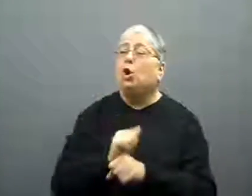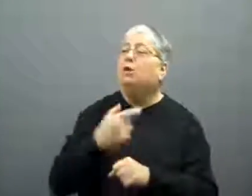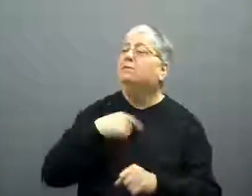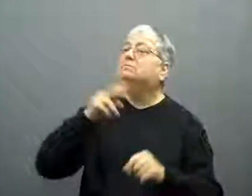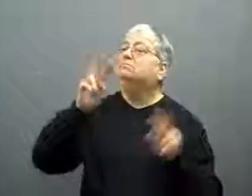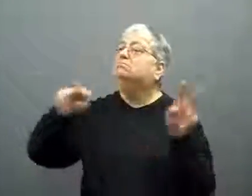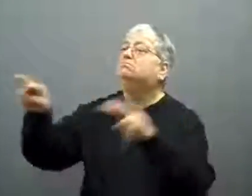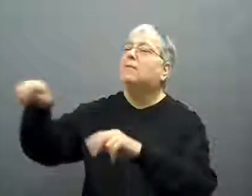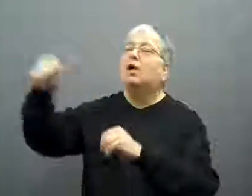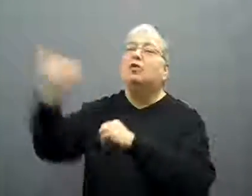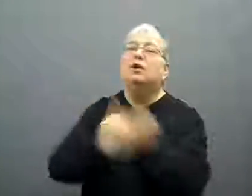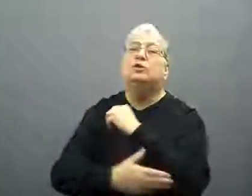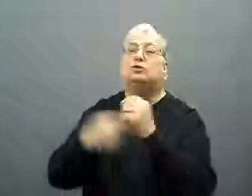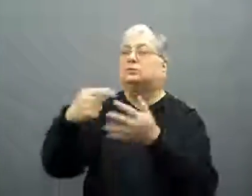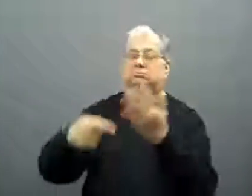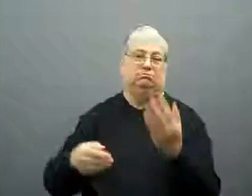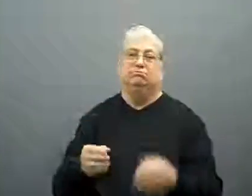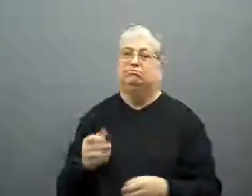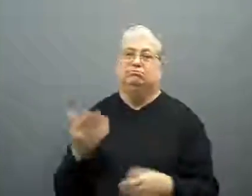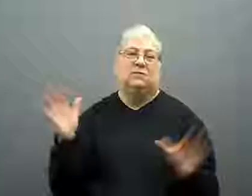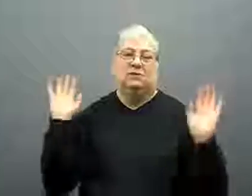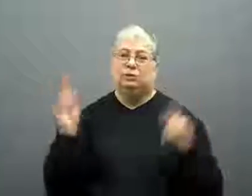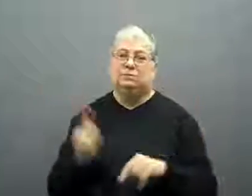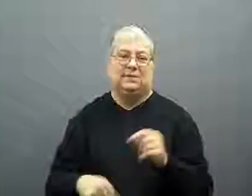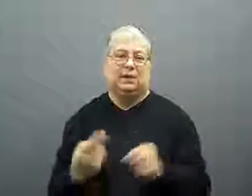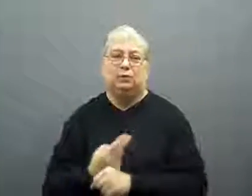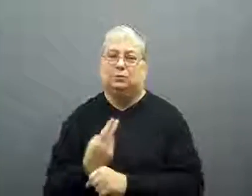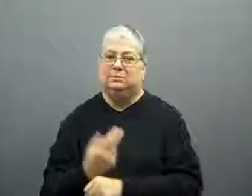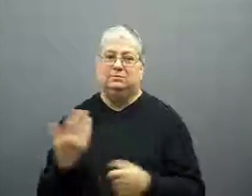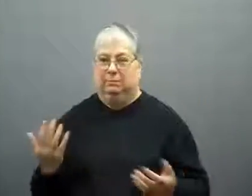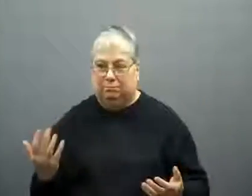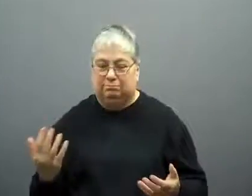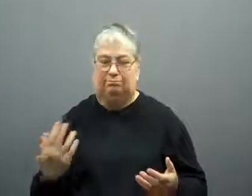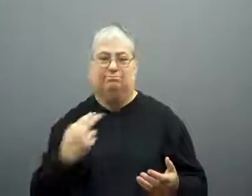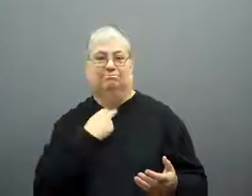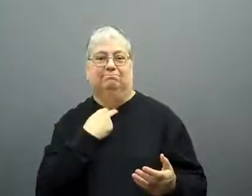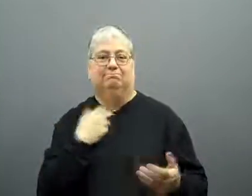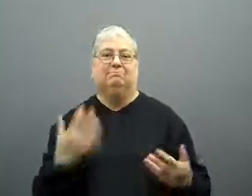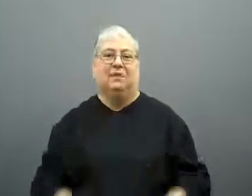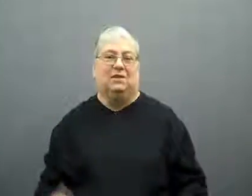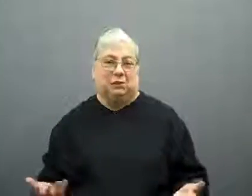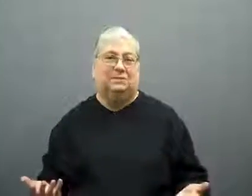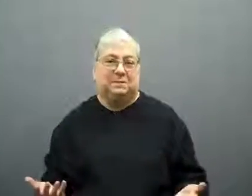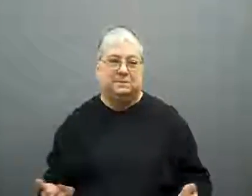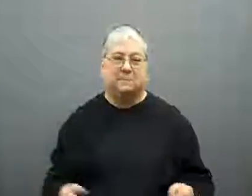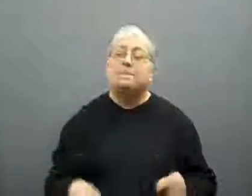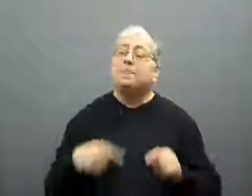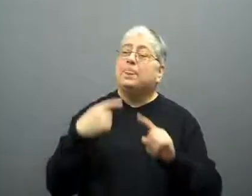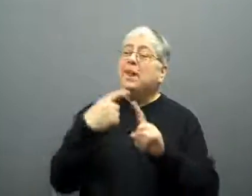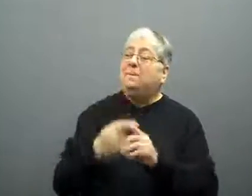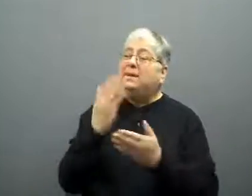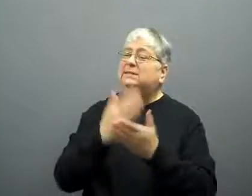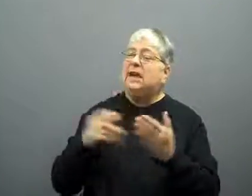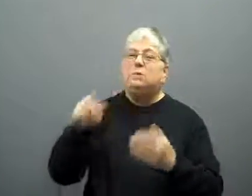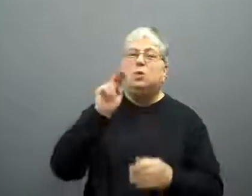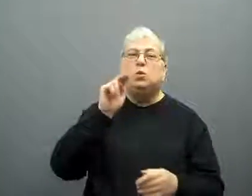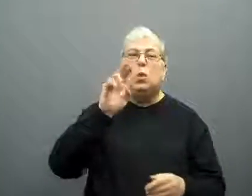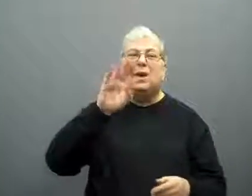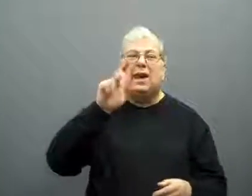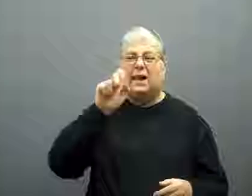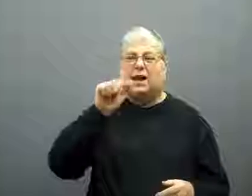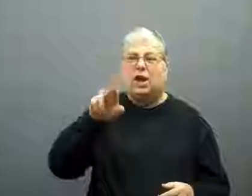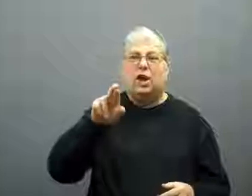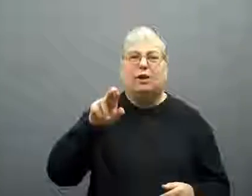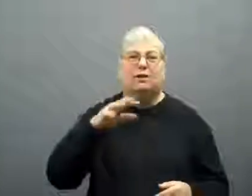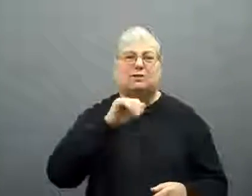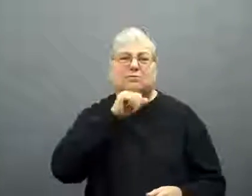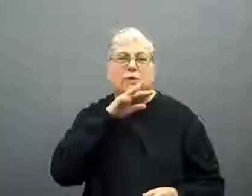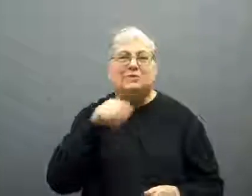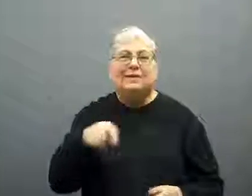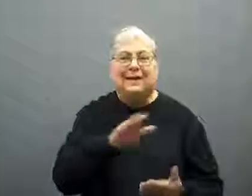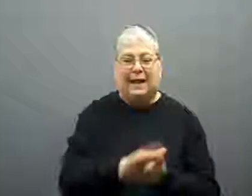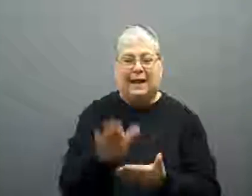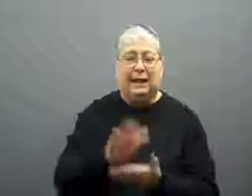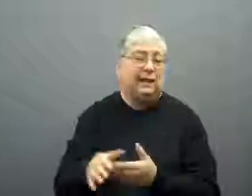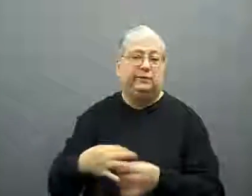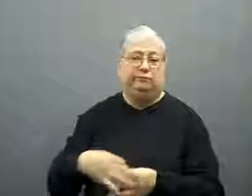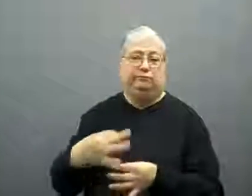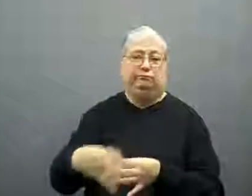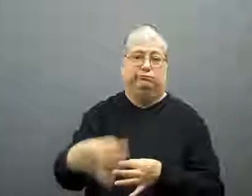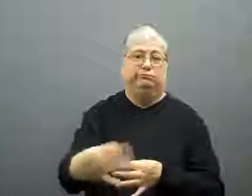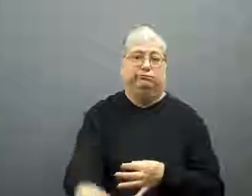They can't go for fact finding tours in other countries.